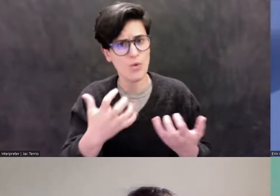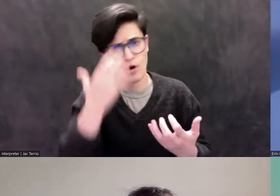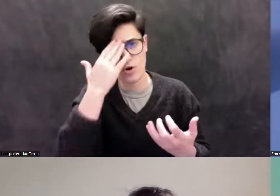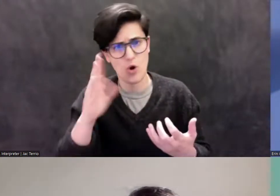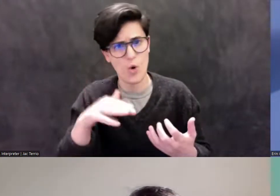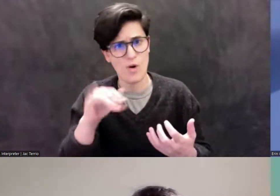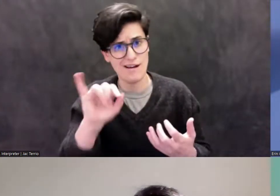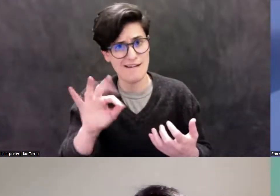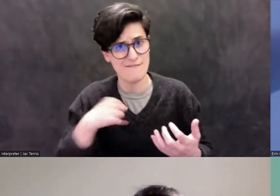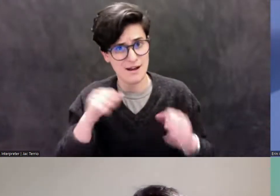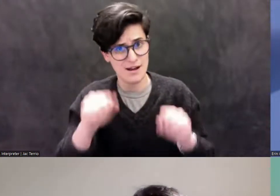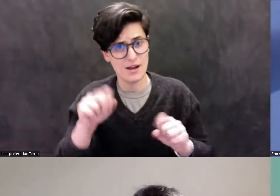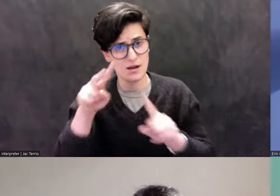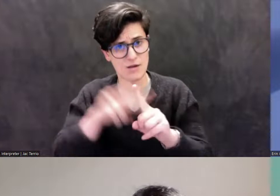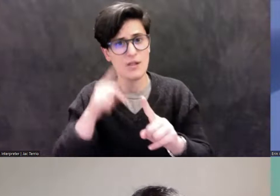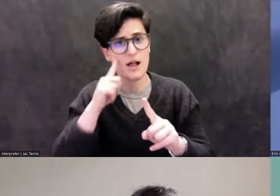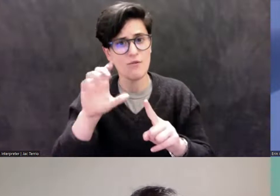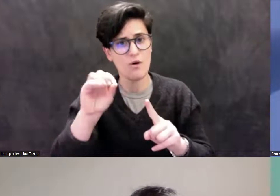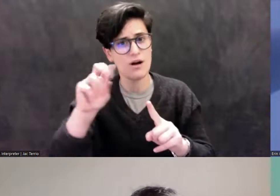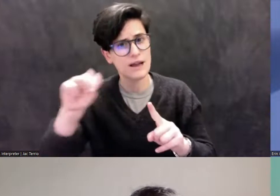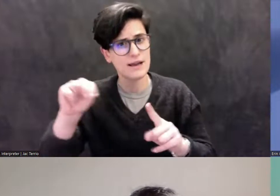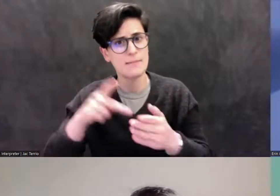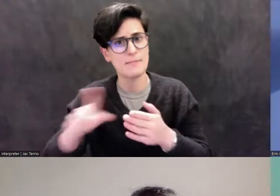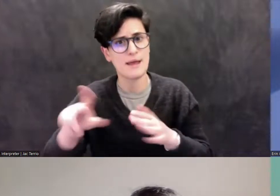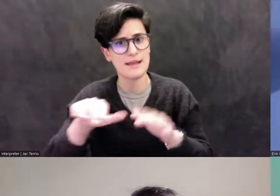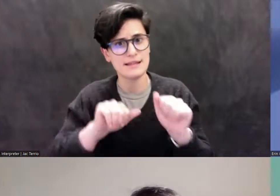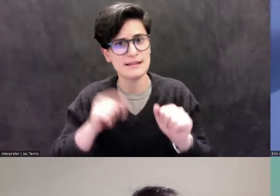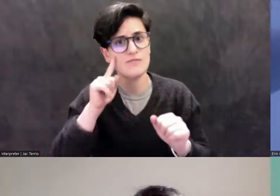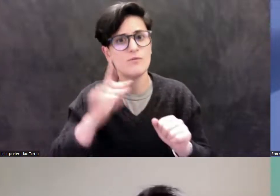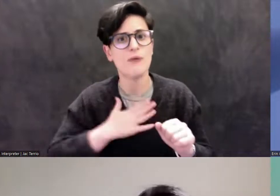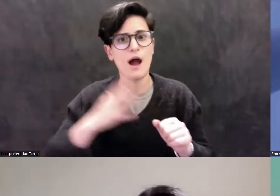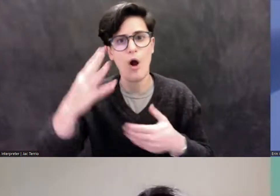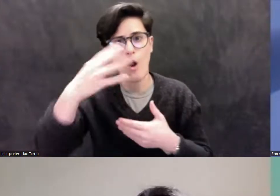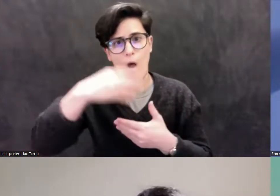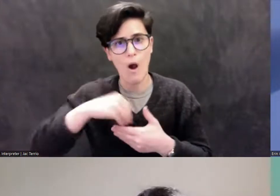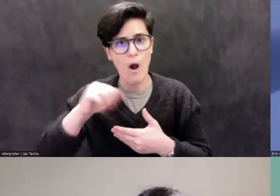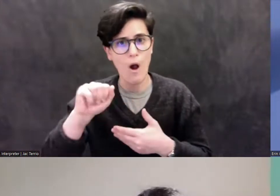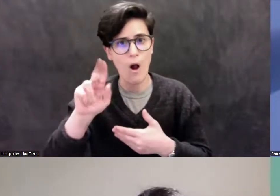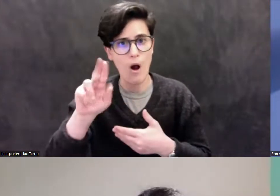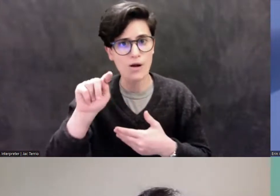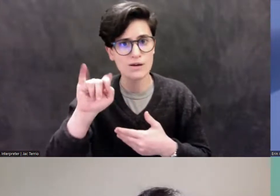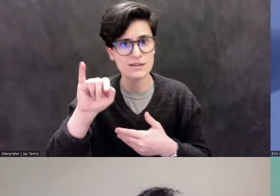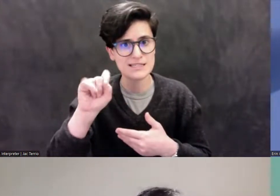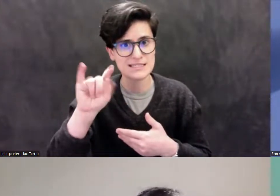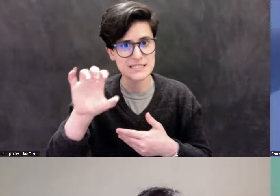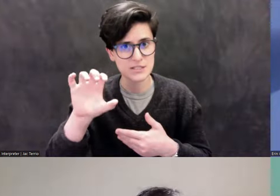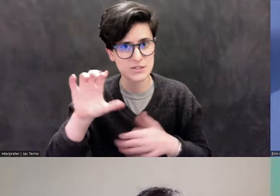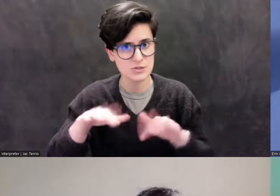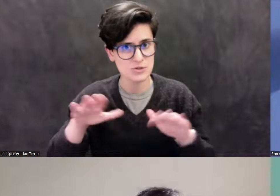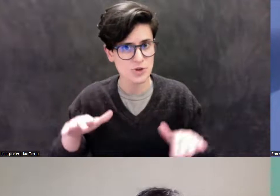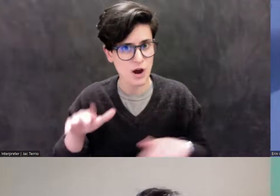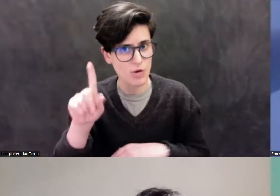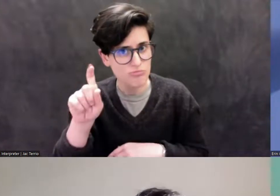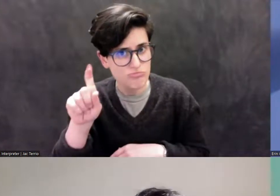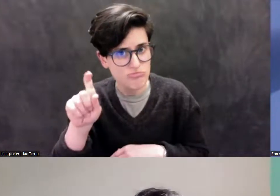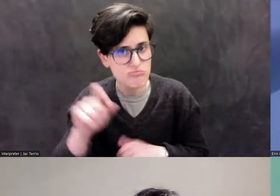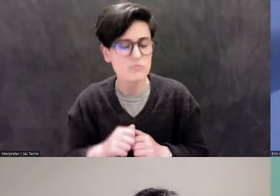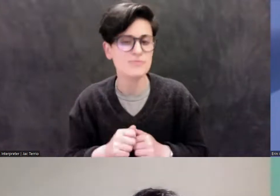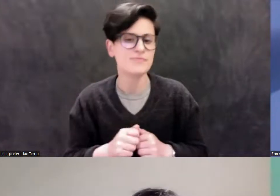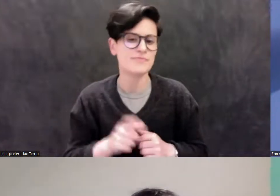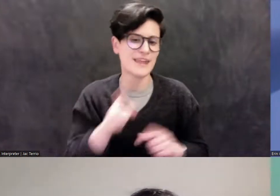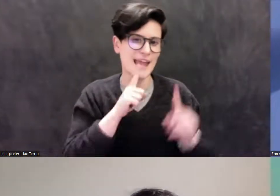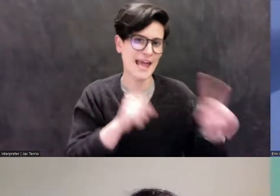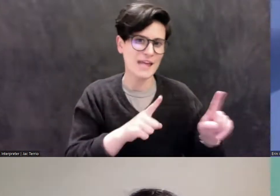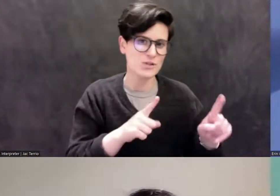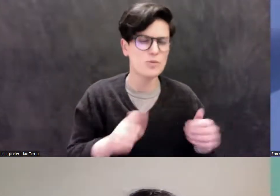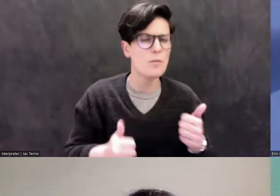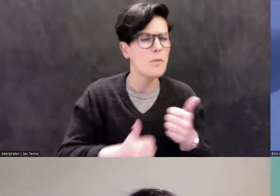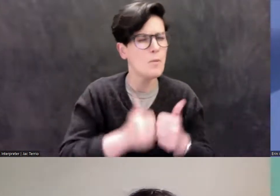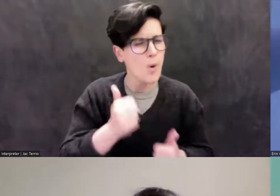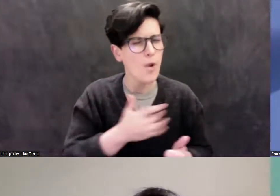paid leave for my autistic child. 15:59:21 So most likely. Yes, if your child